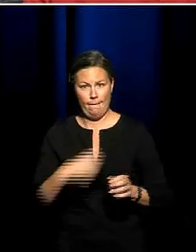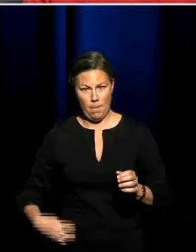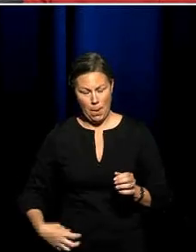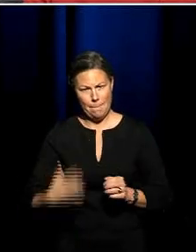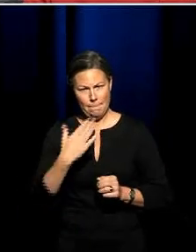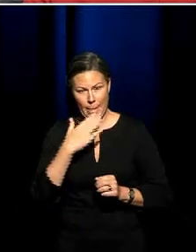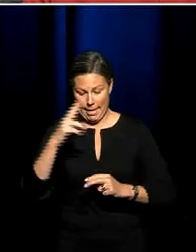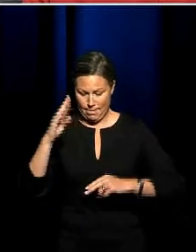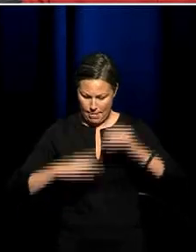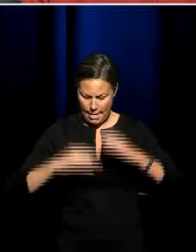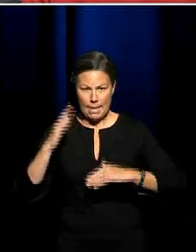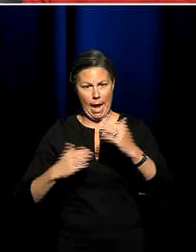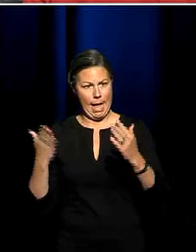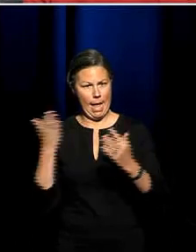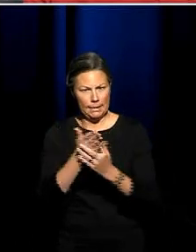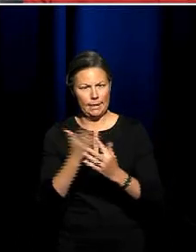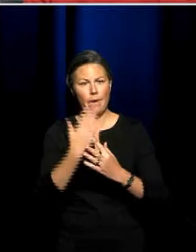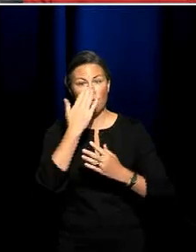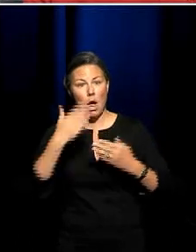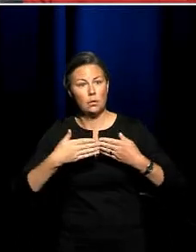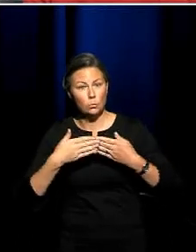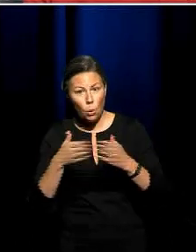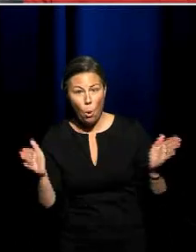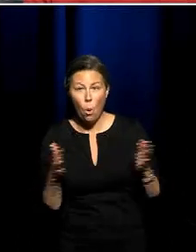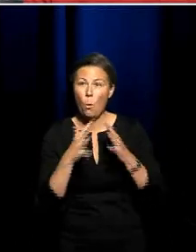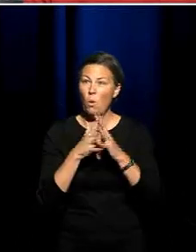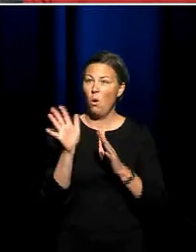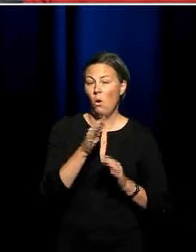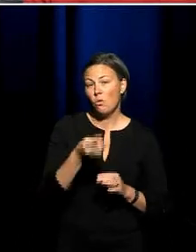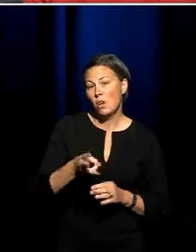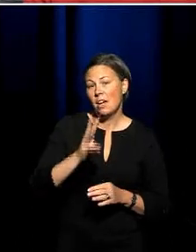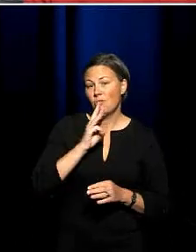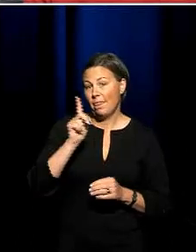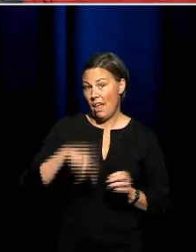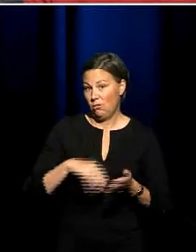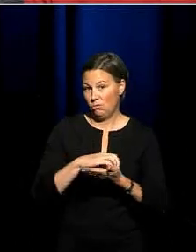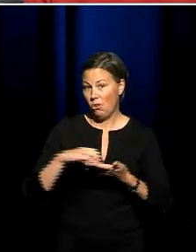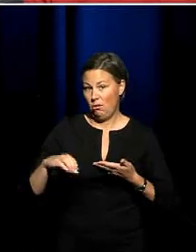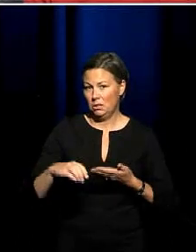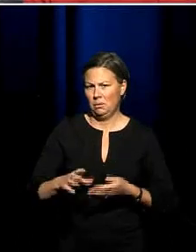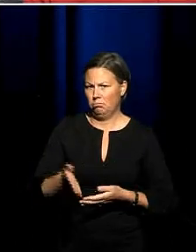entrance at a cost of about $300,000 in 1994 dollars. That is how the Convention